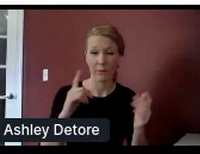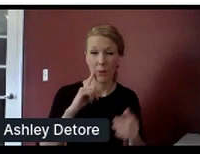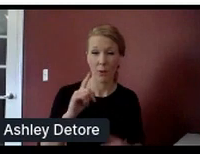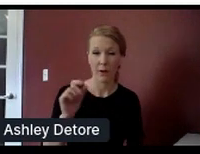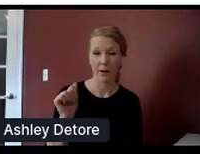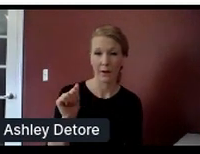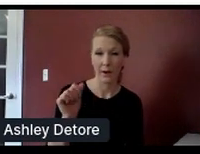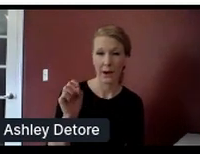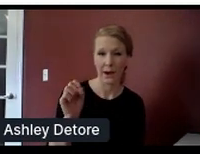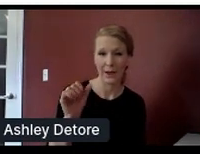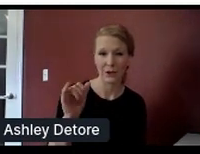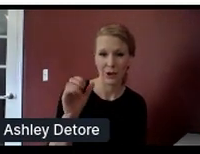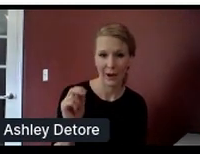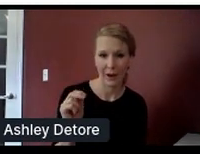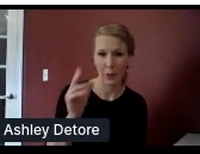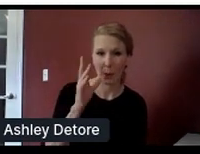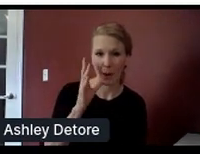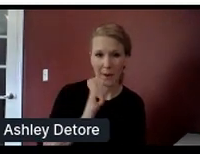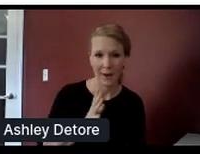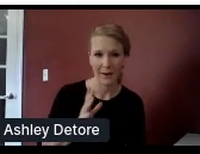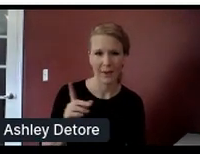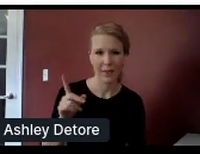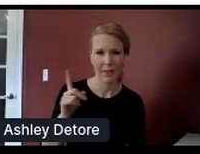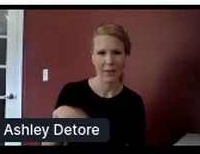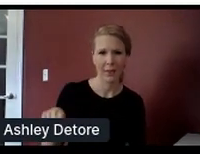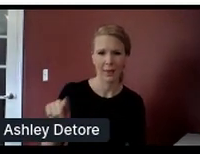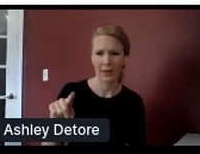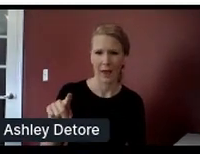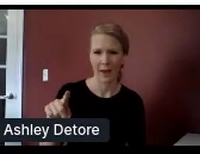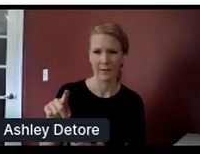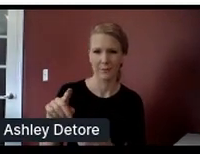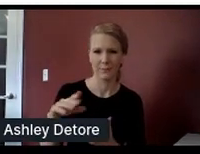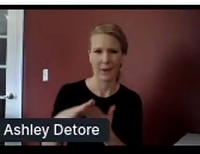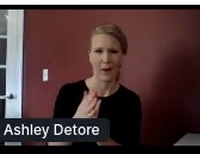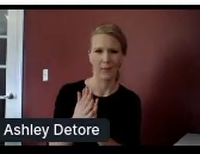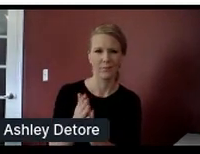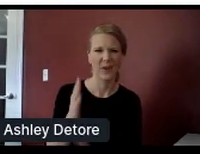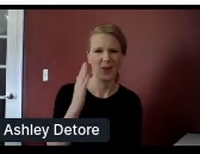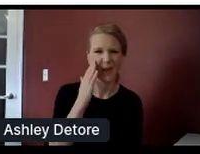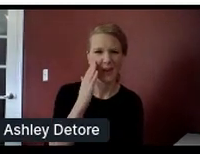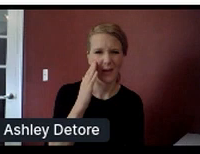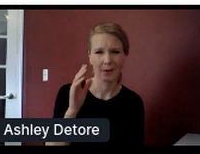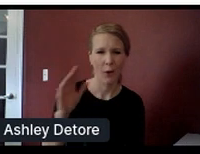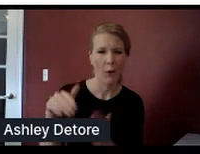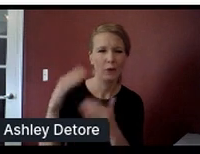fetishized and oversexualized. Since the pandemic, we've seen an increase